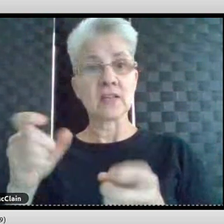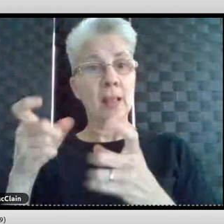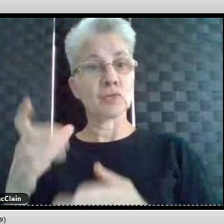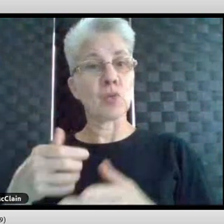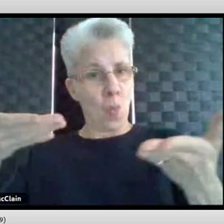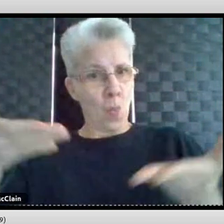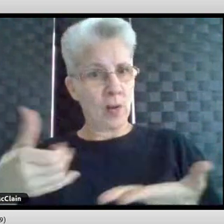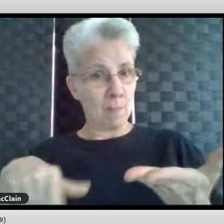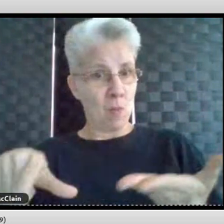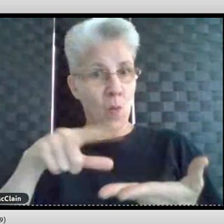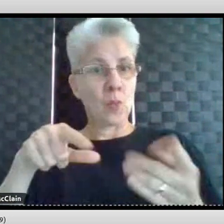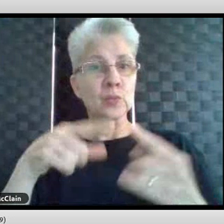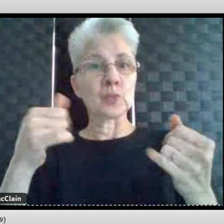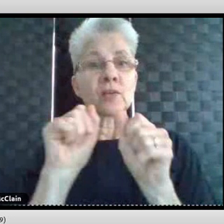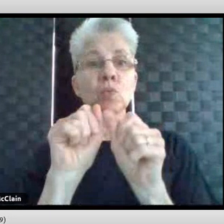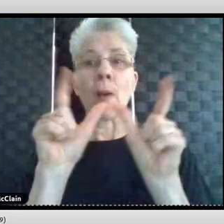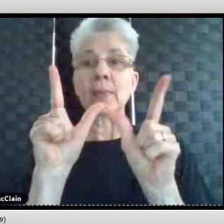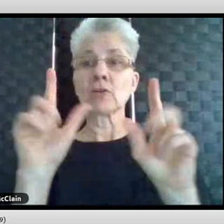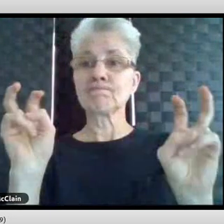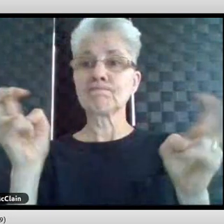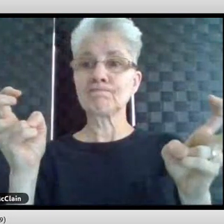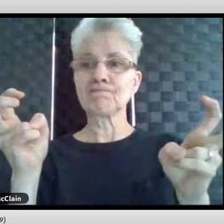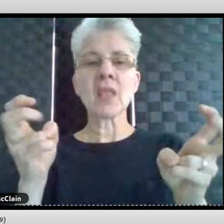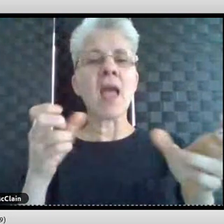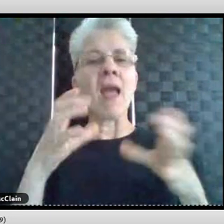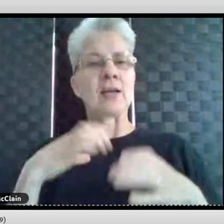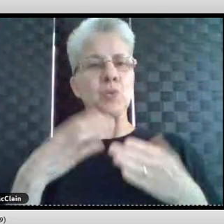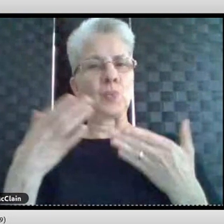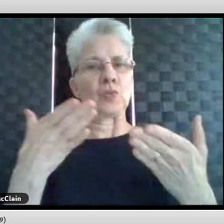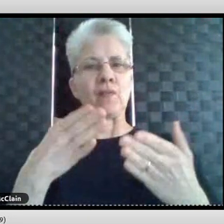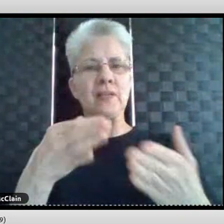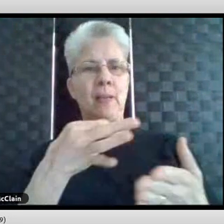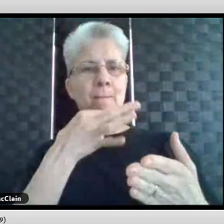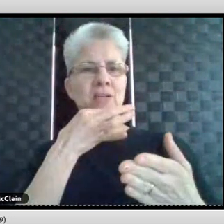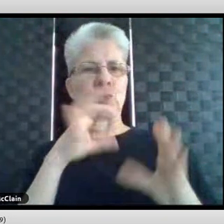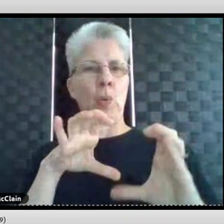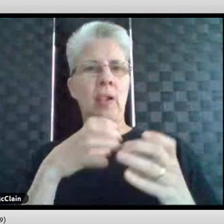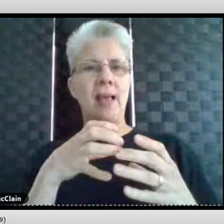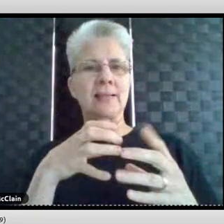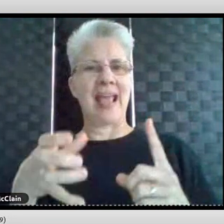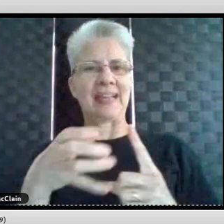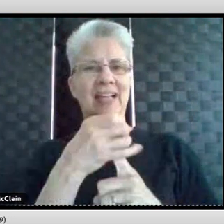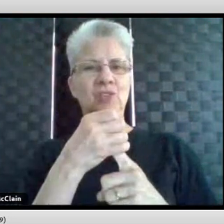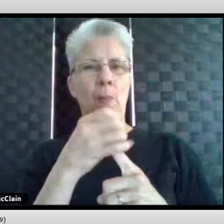and I would like to welcome you all to today's webinar, "Customer Service Master Class: Catch 'Em By The Tail"